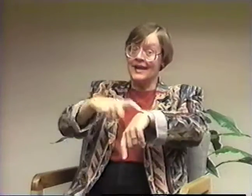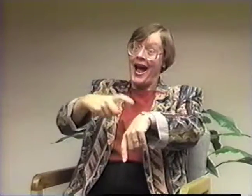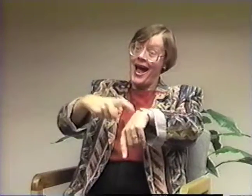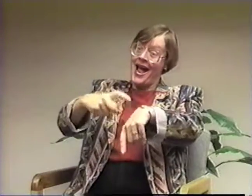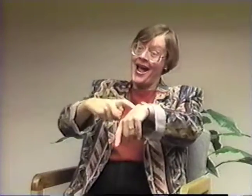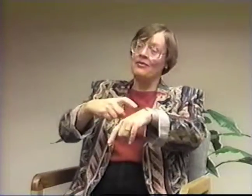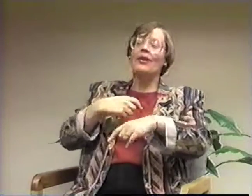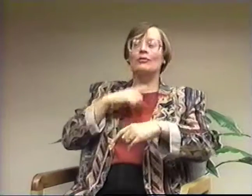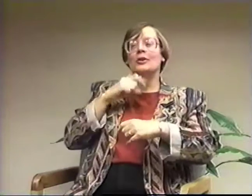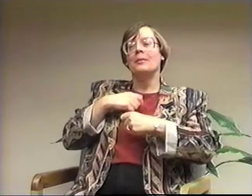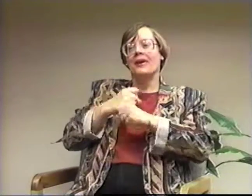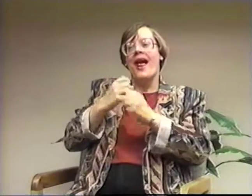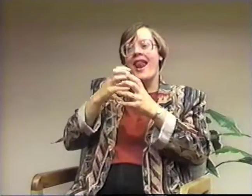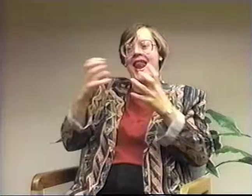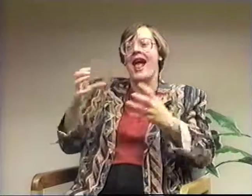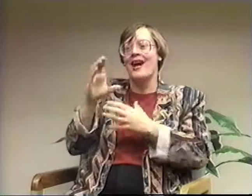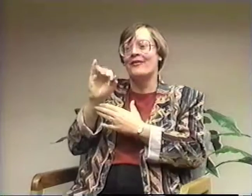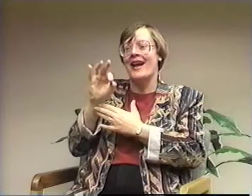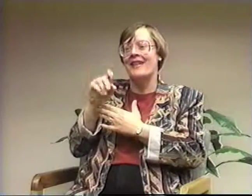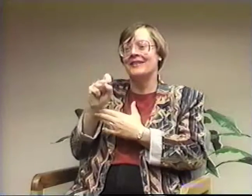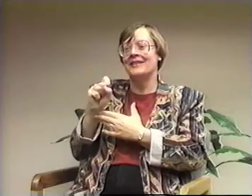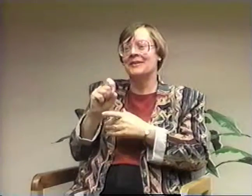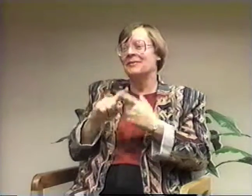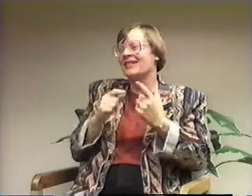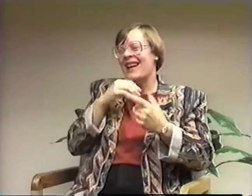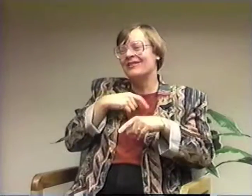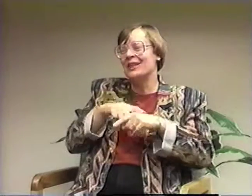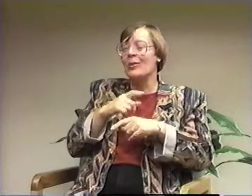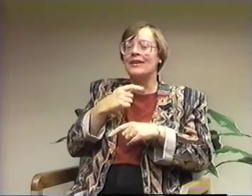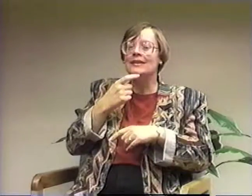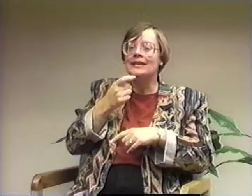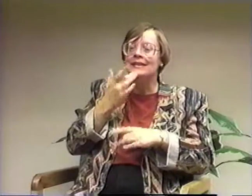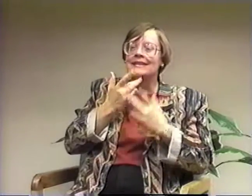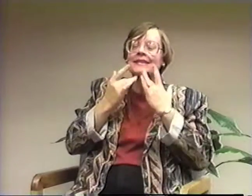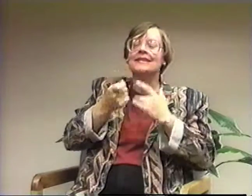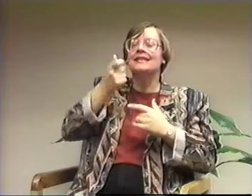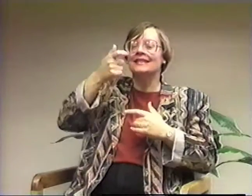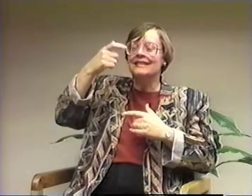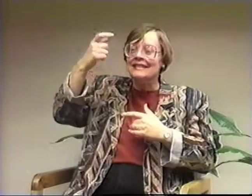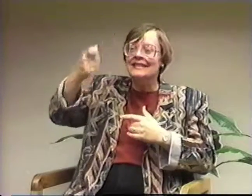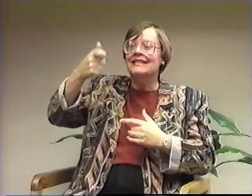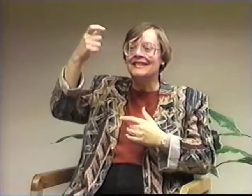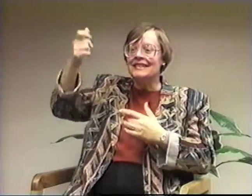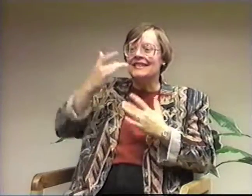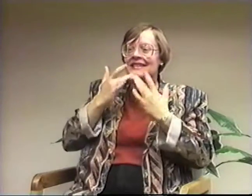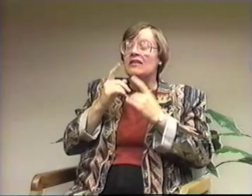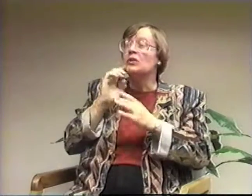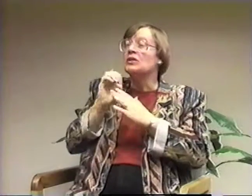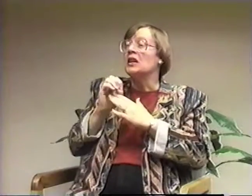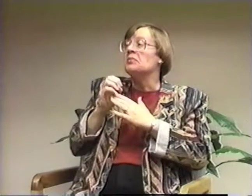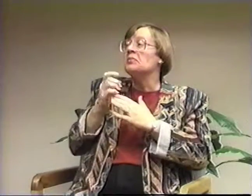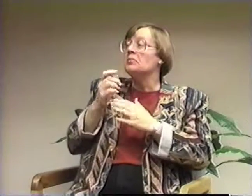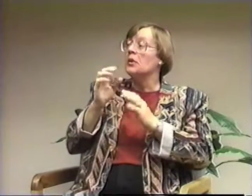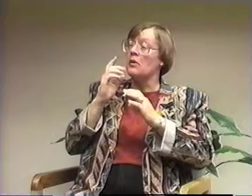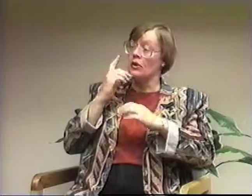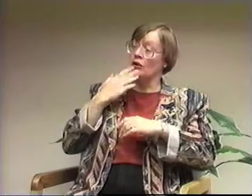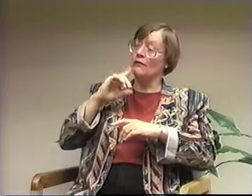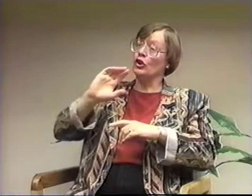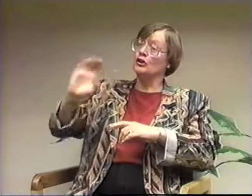We tend to do this with various crafts. So if I have the time, I like to do many different crafts.